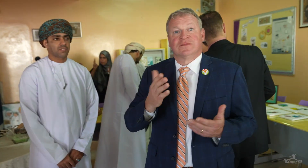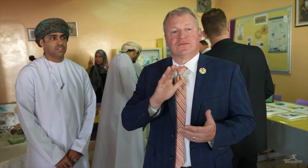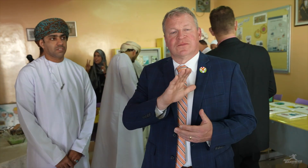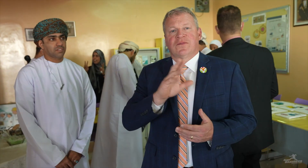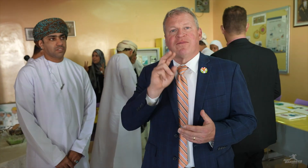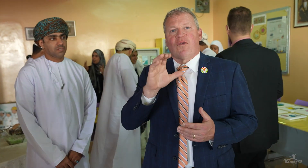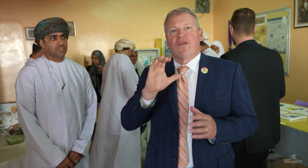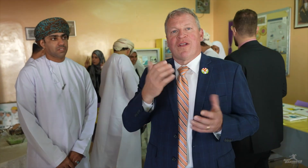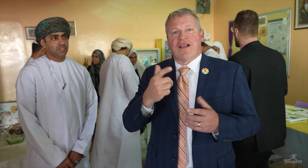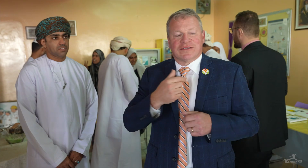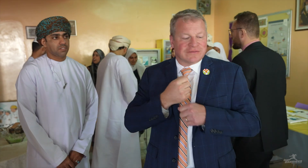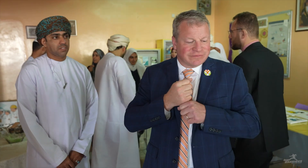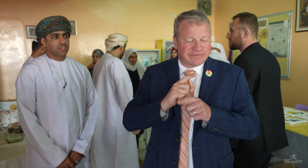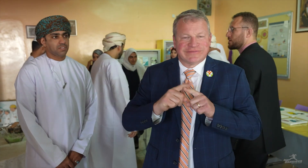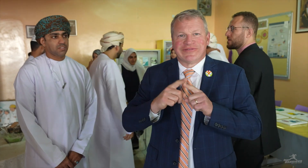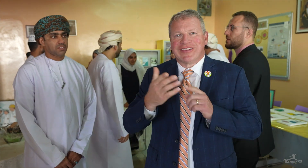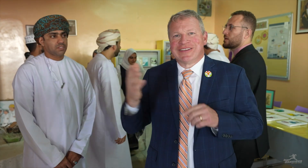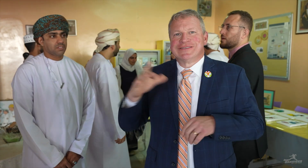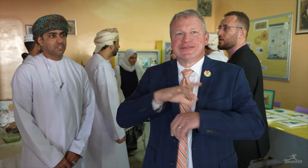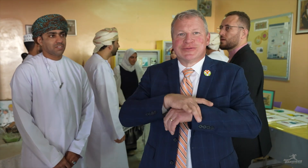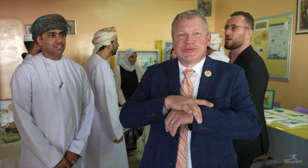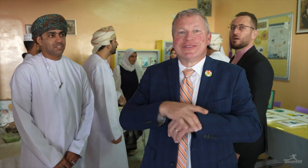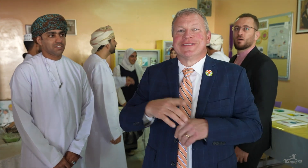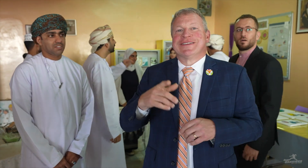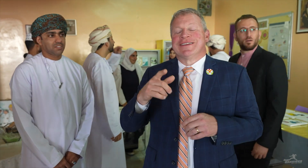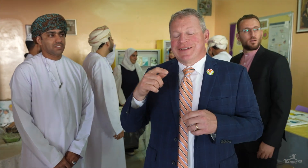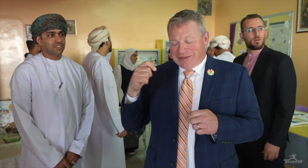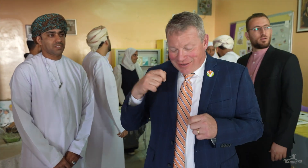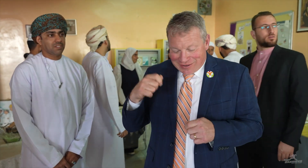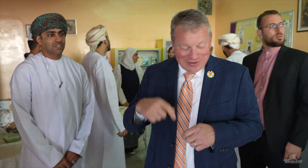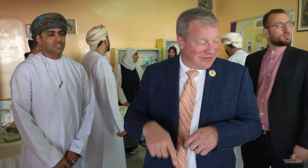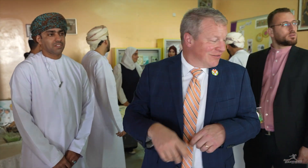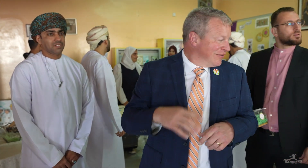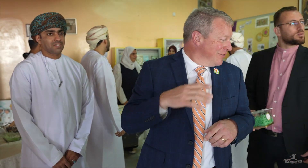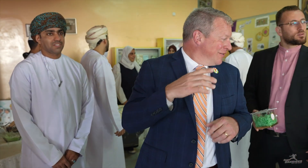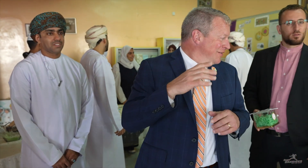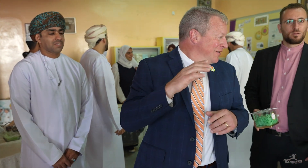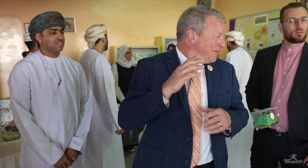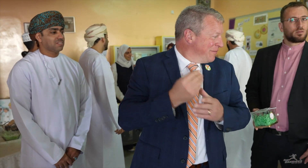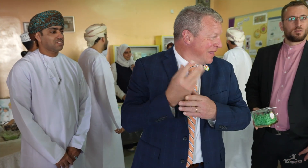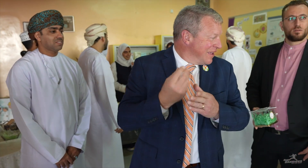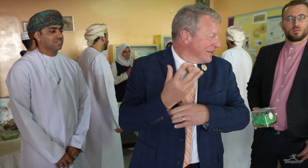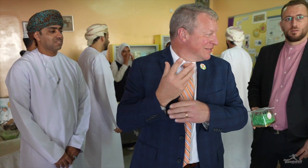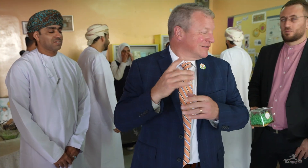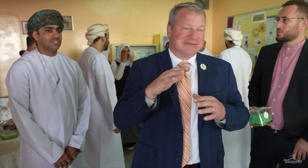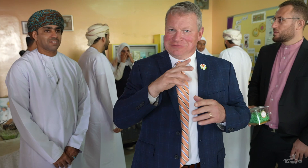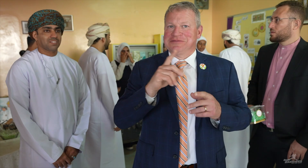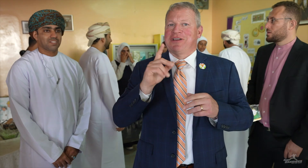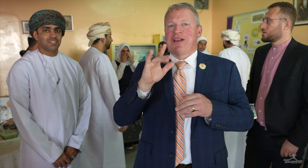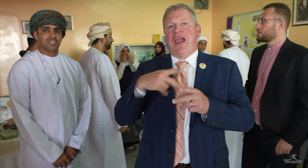This is a vocational class where students learn to make things like jewelry, brushes, plant pots and more.